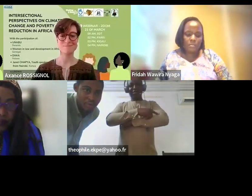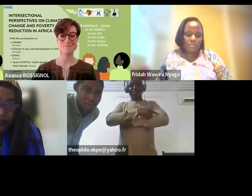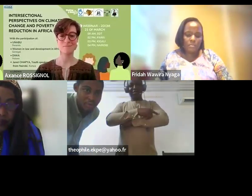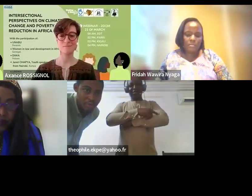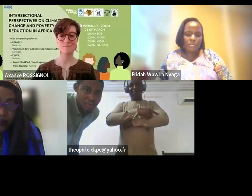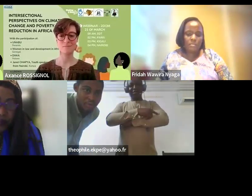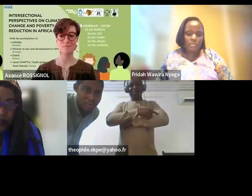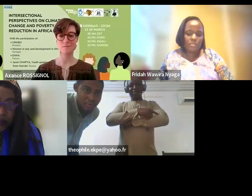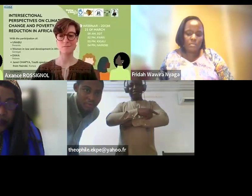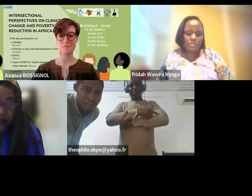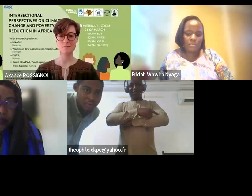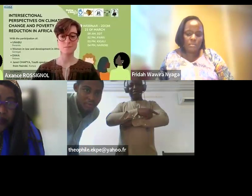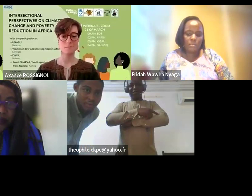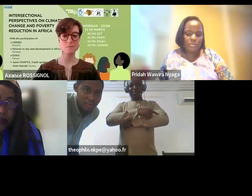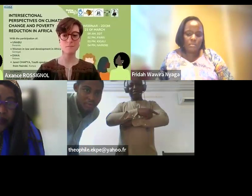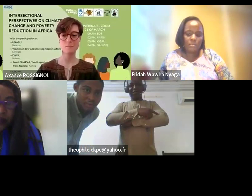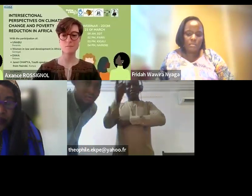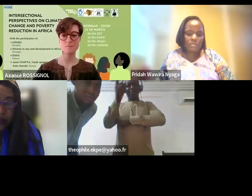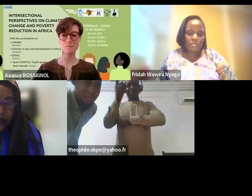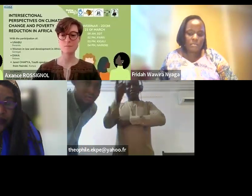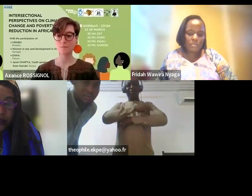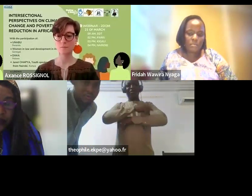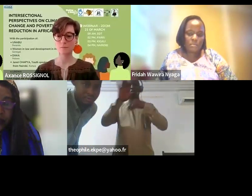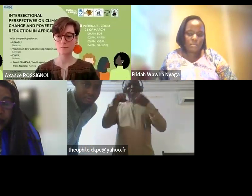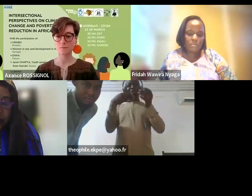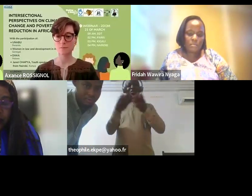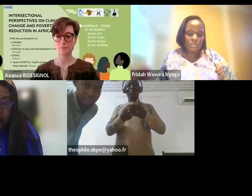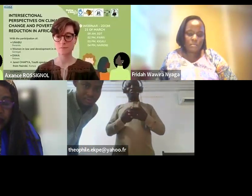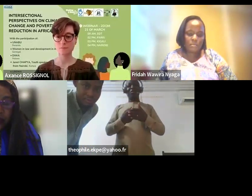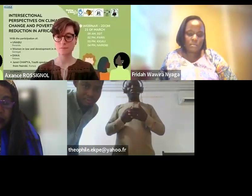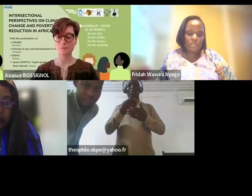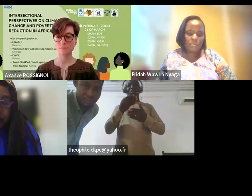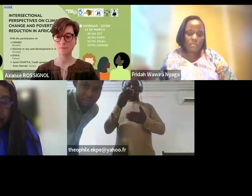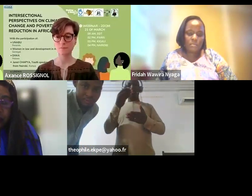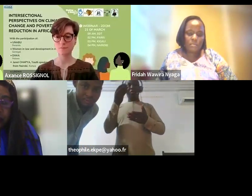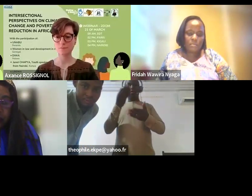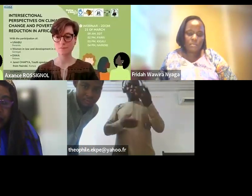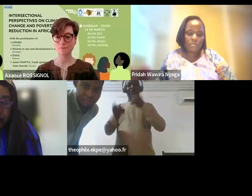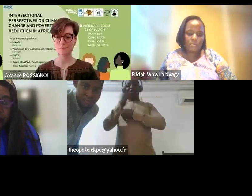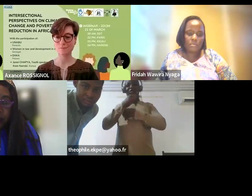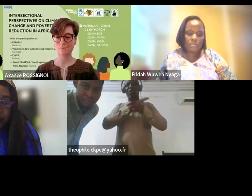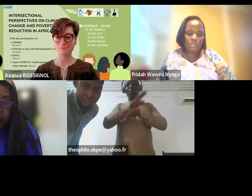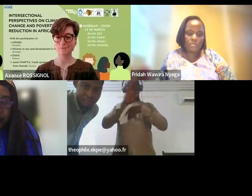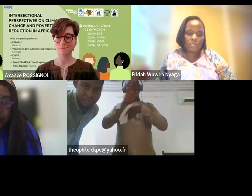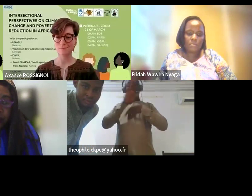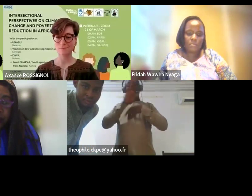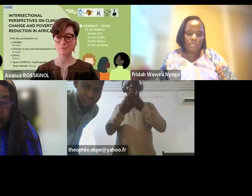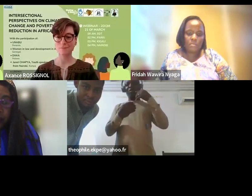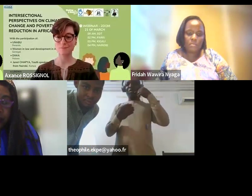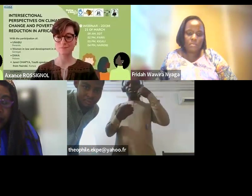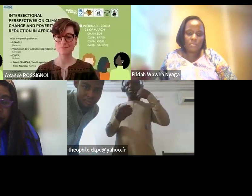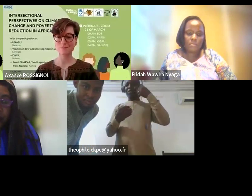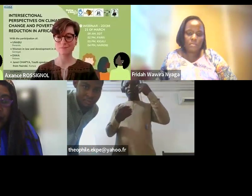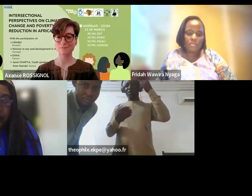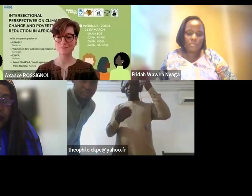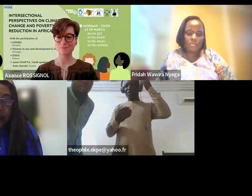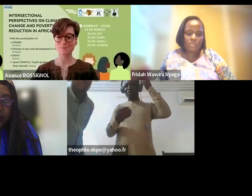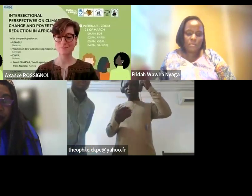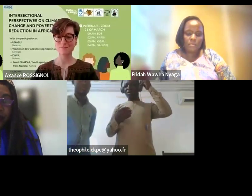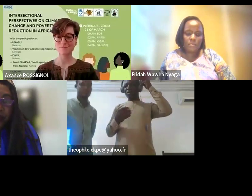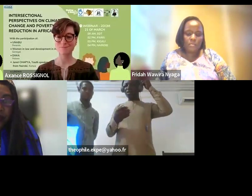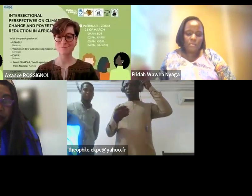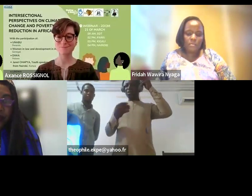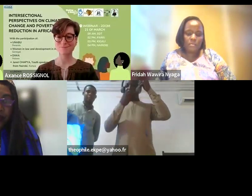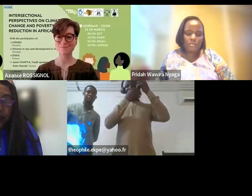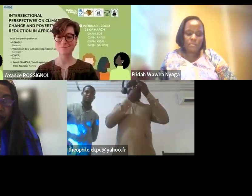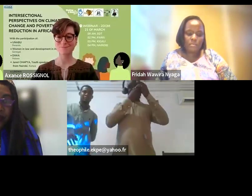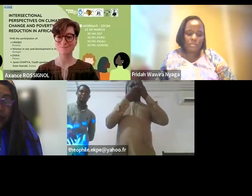Hello to our panelists Hello to the participants who are joining.